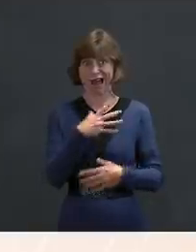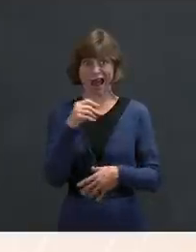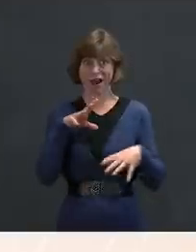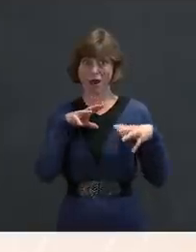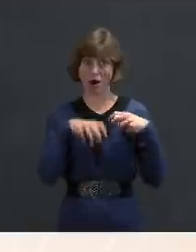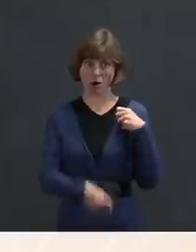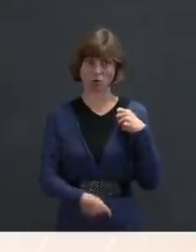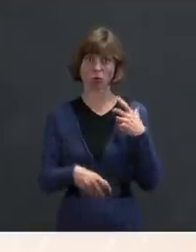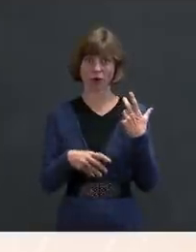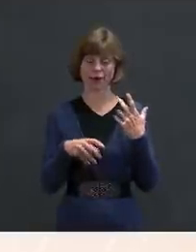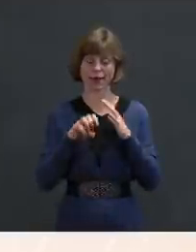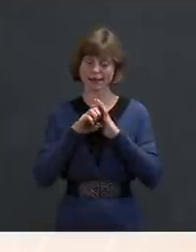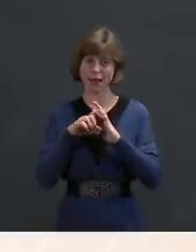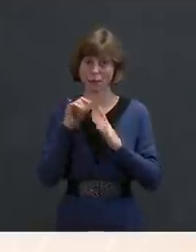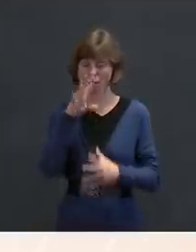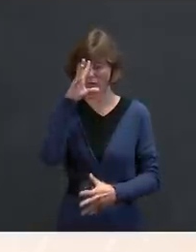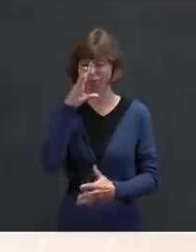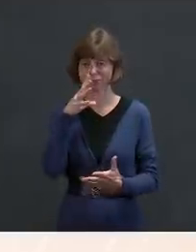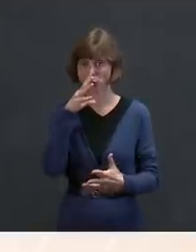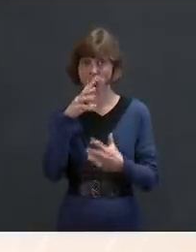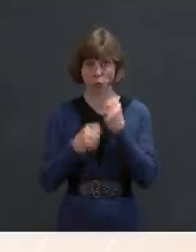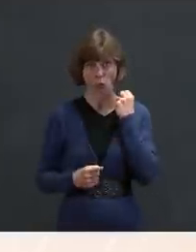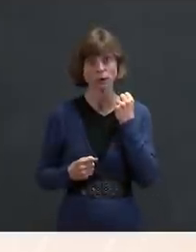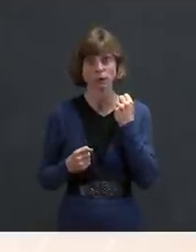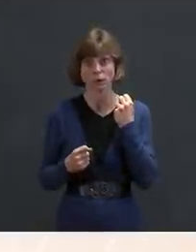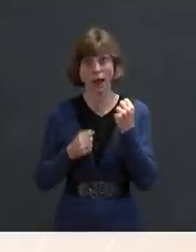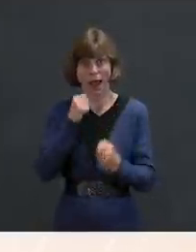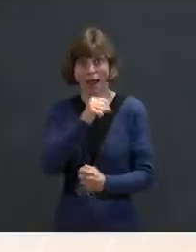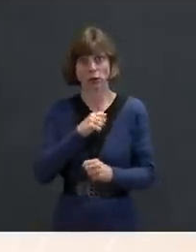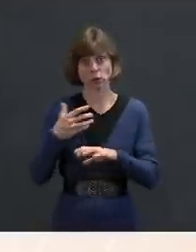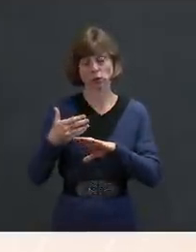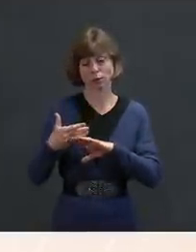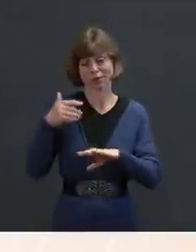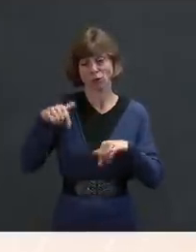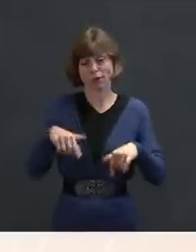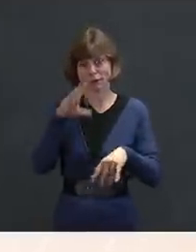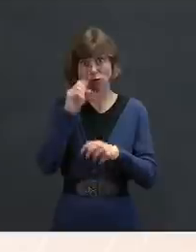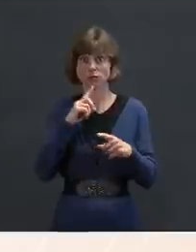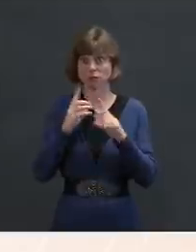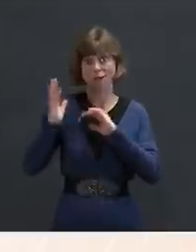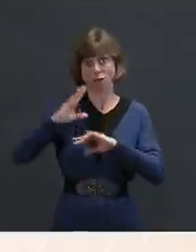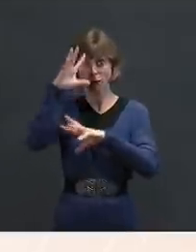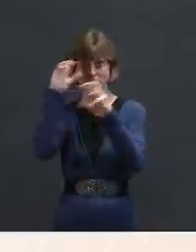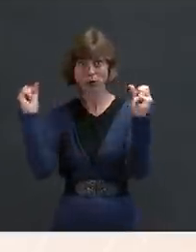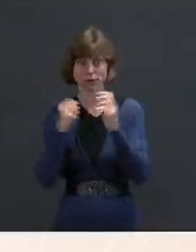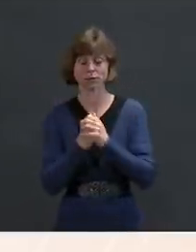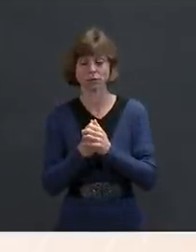of the cruelty that preceded this administration, and that is the intentional separation of children